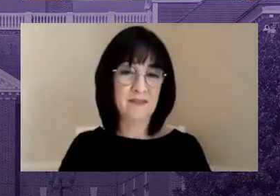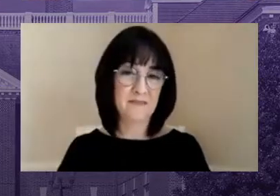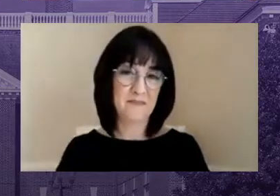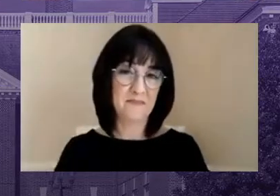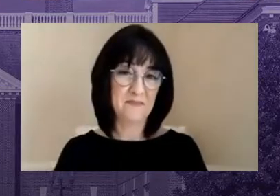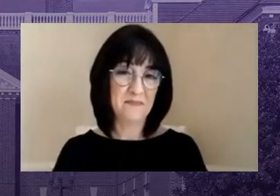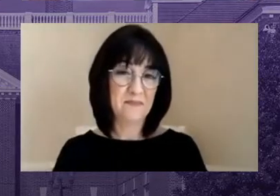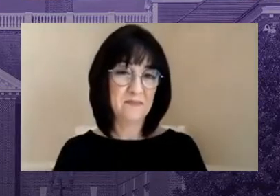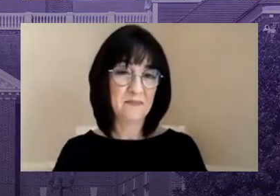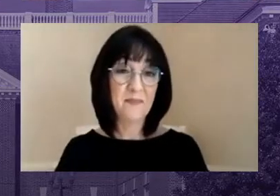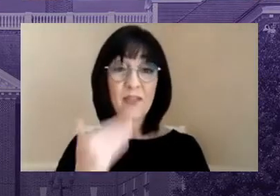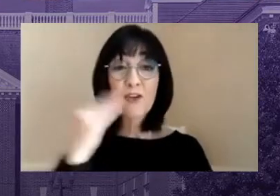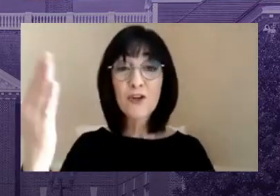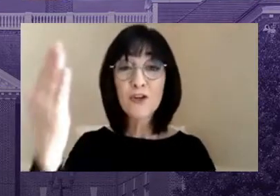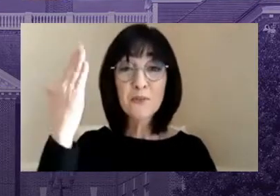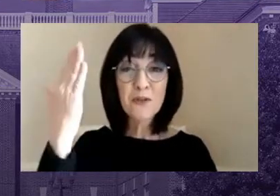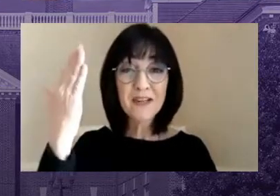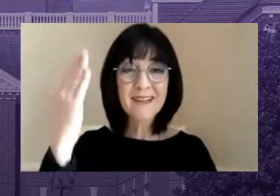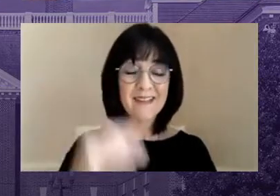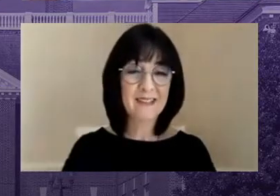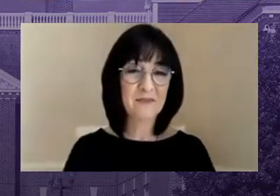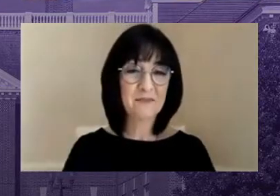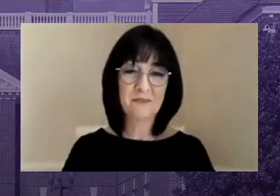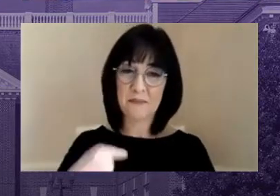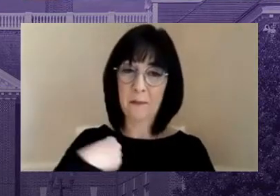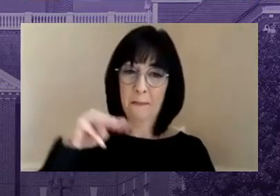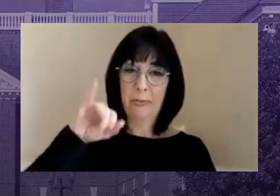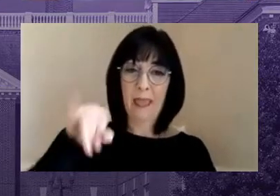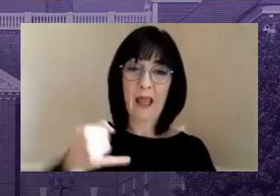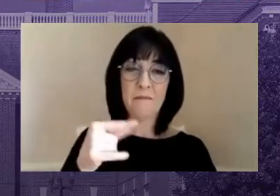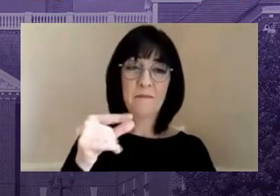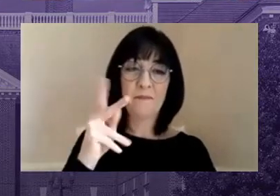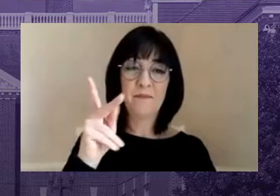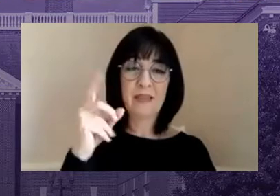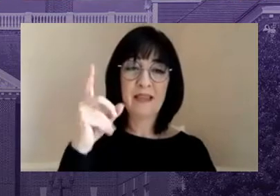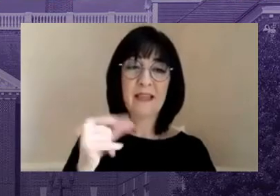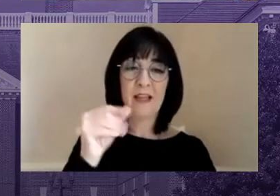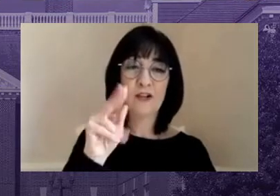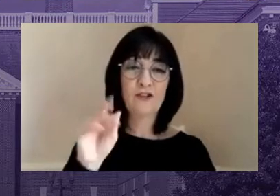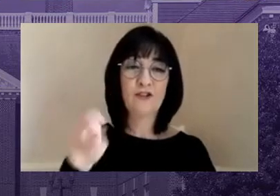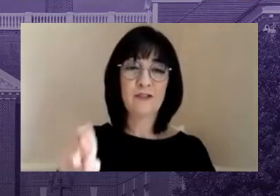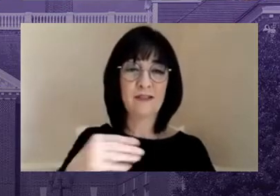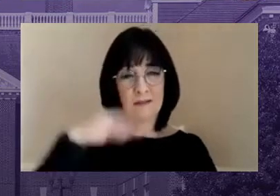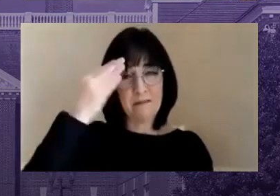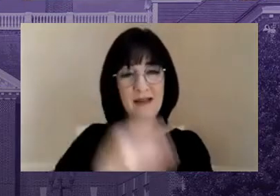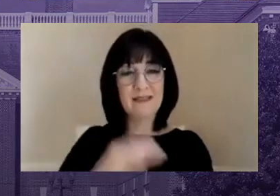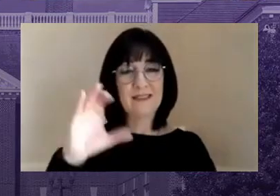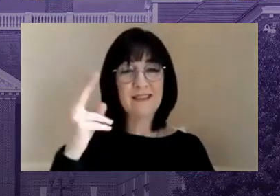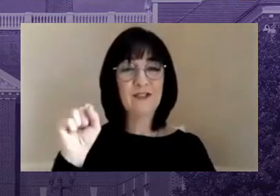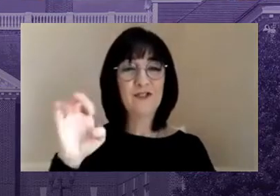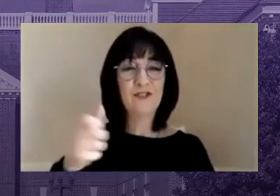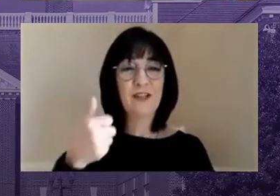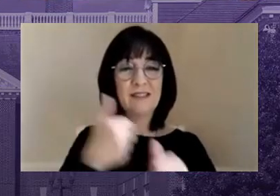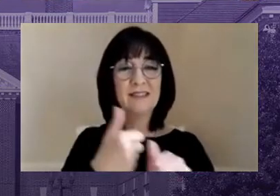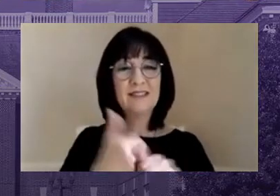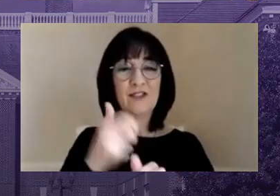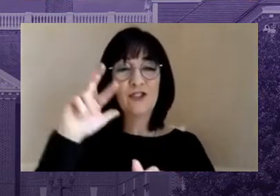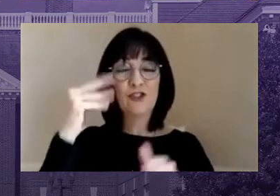Morning. I'm Major Kady Griffin, and this is my son Chase. He's a third grader at Welch Elementary